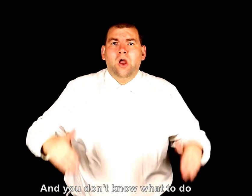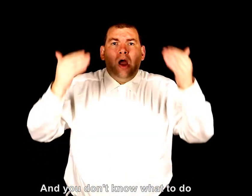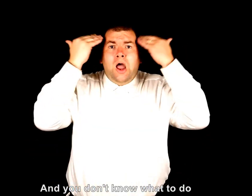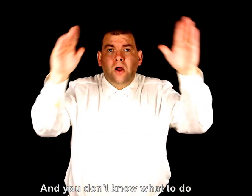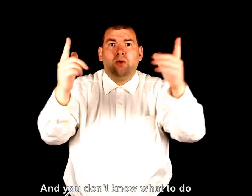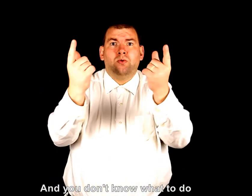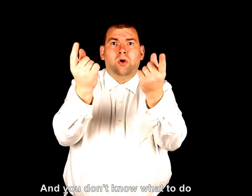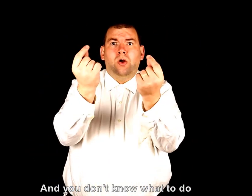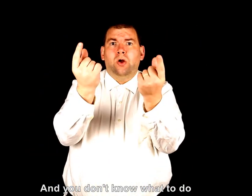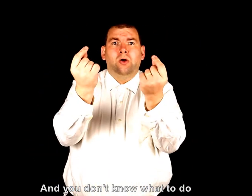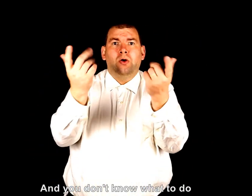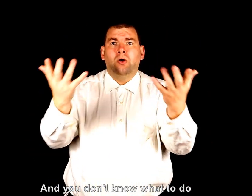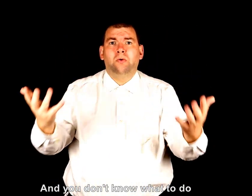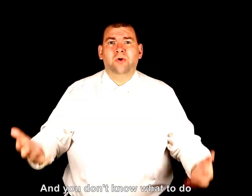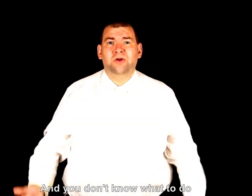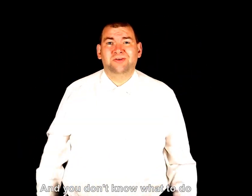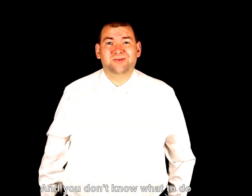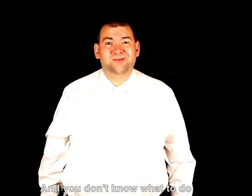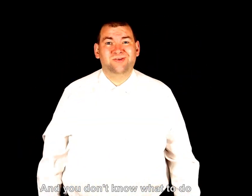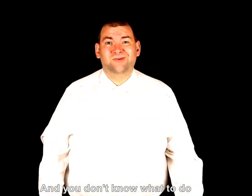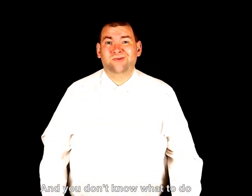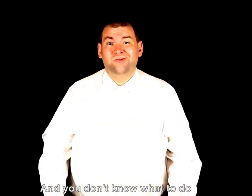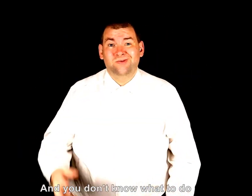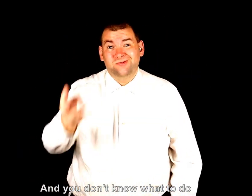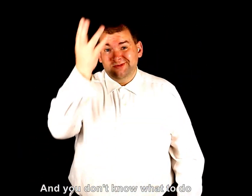And you don't know what to do